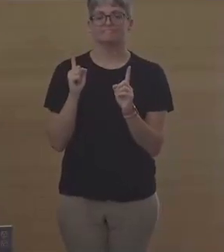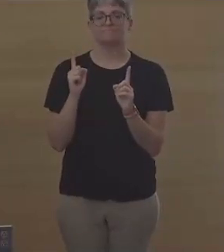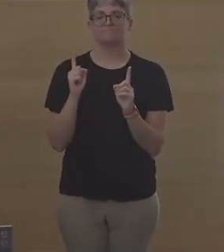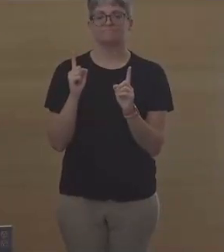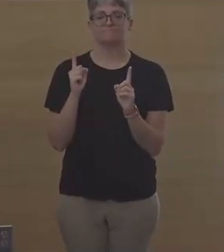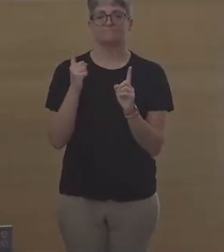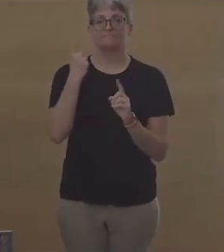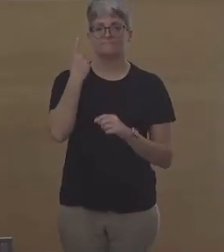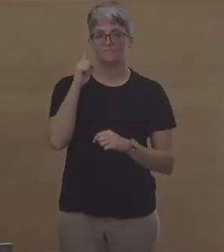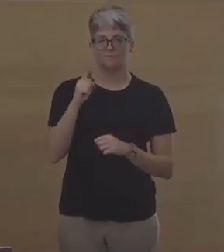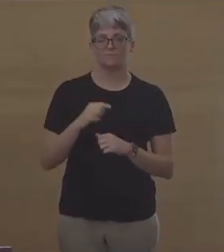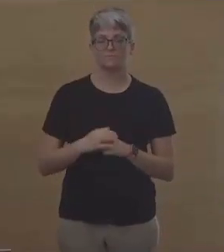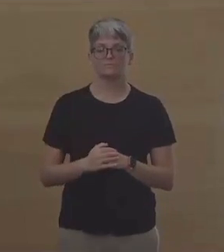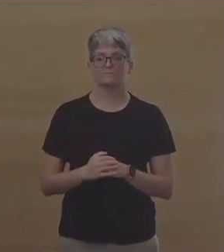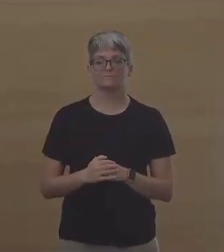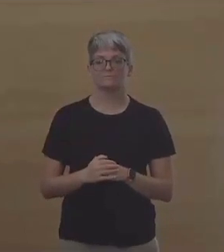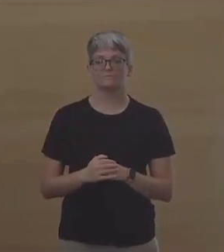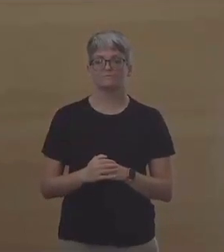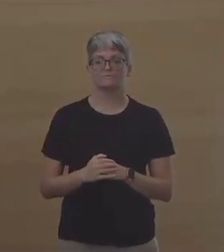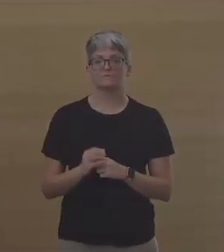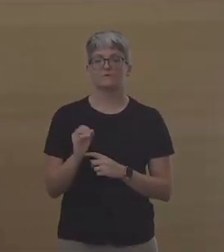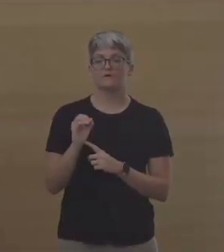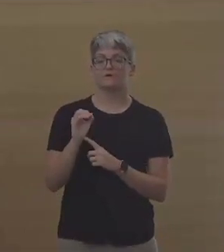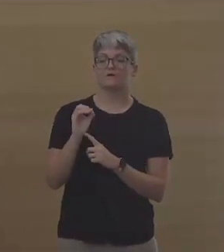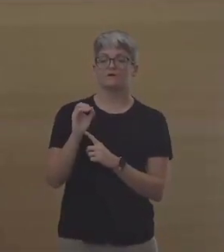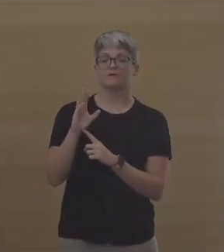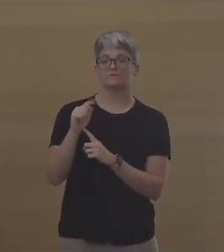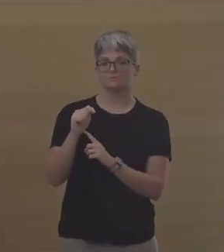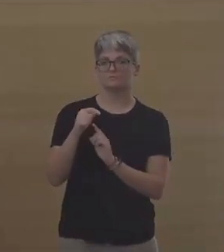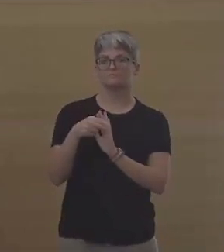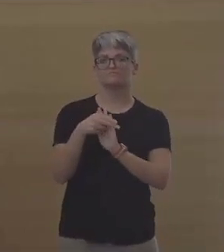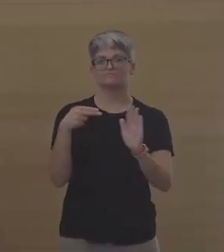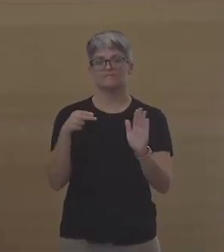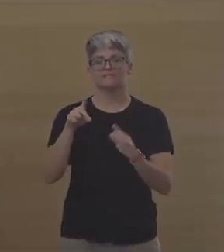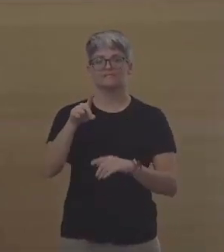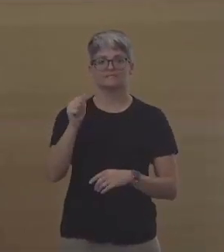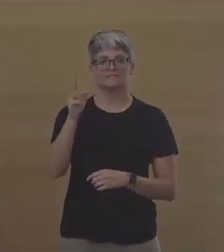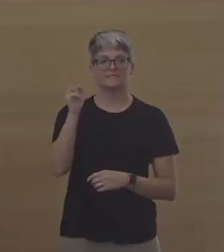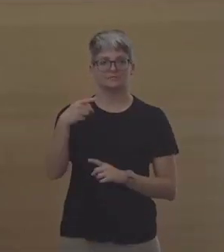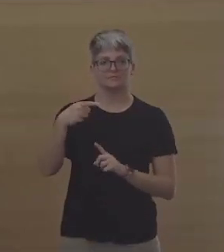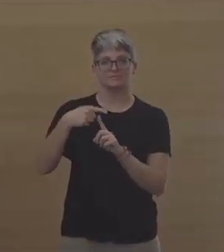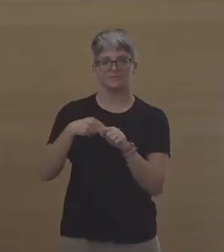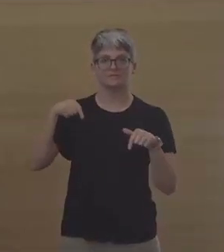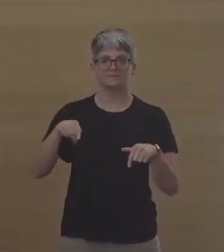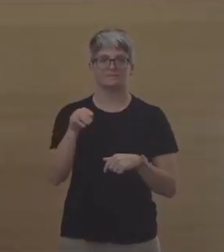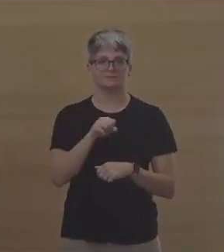proclamation making October disability history month in Massachusetts.